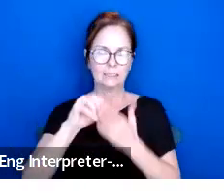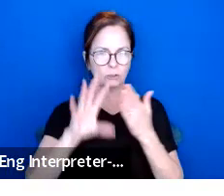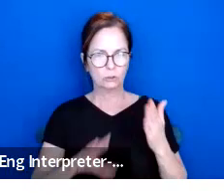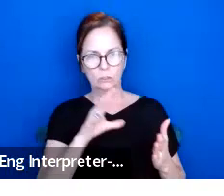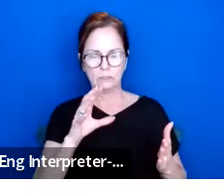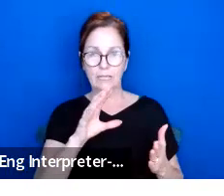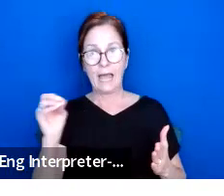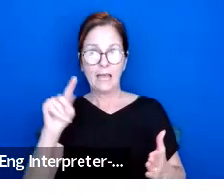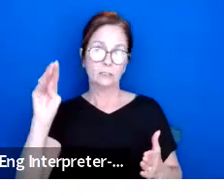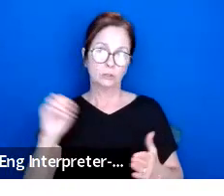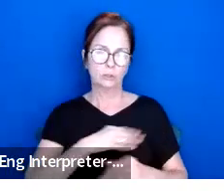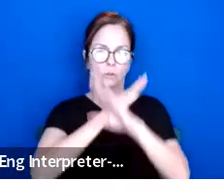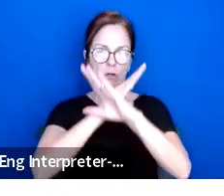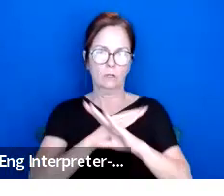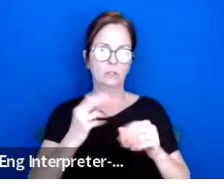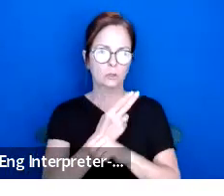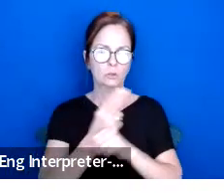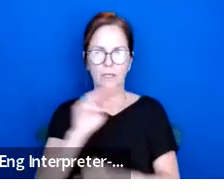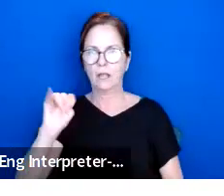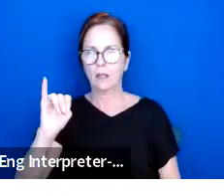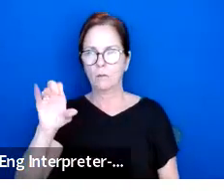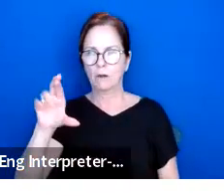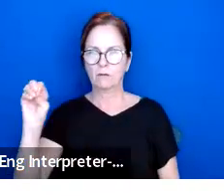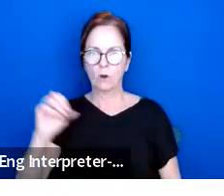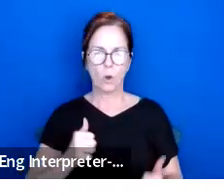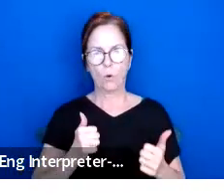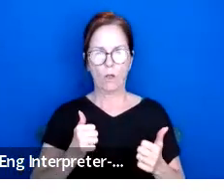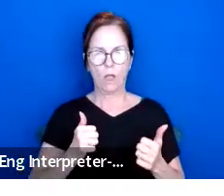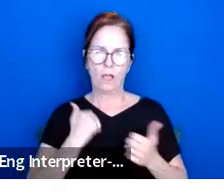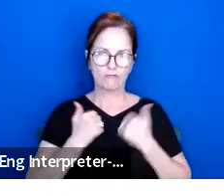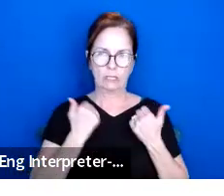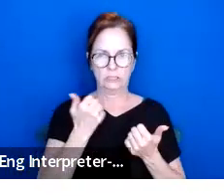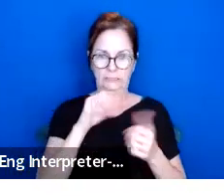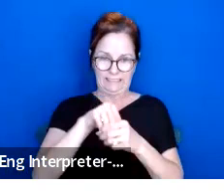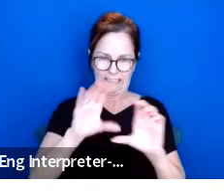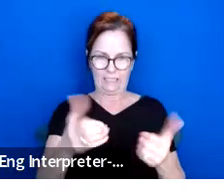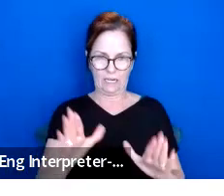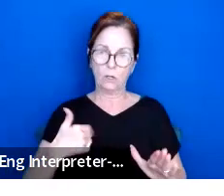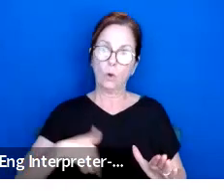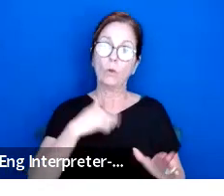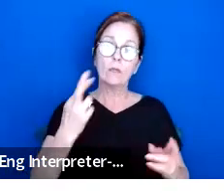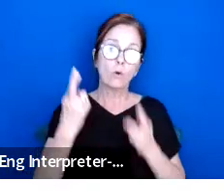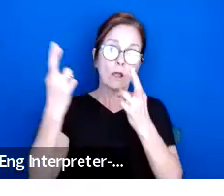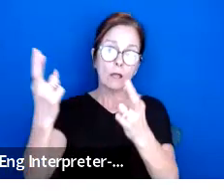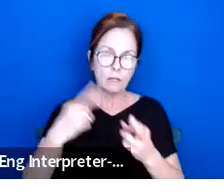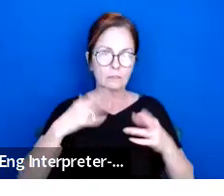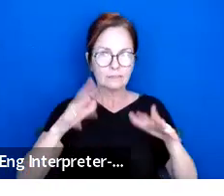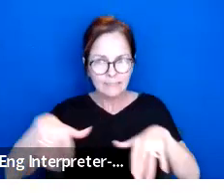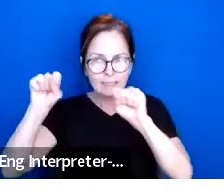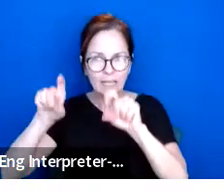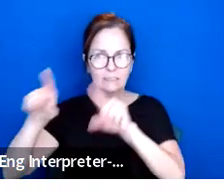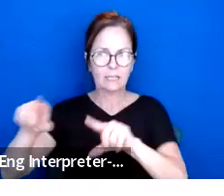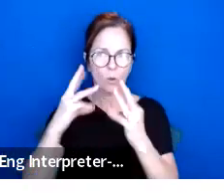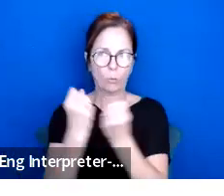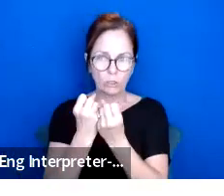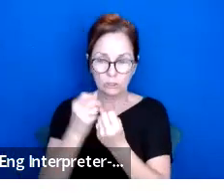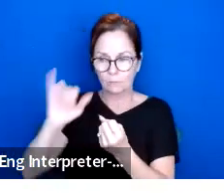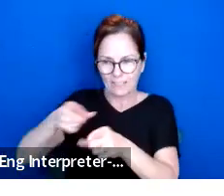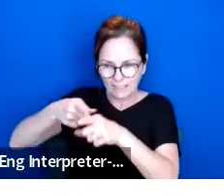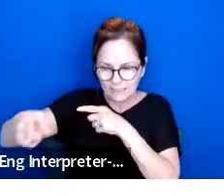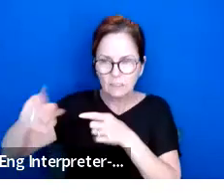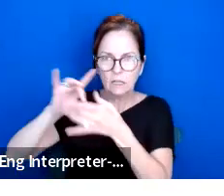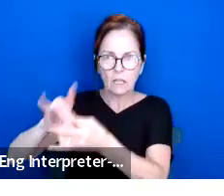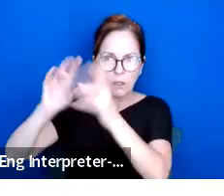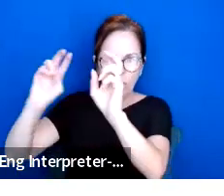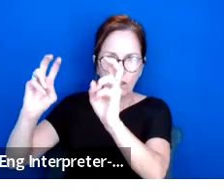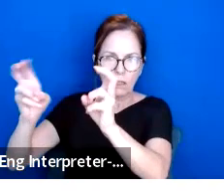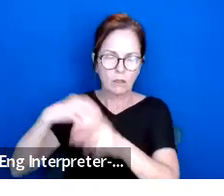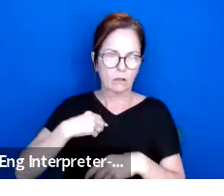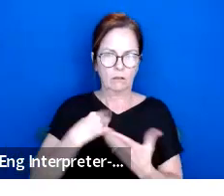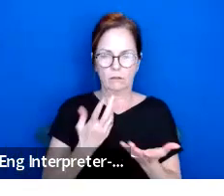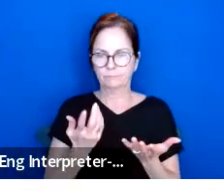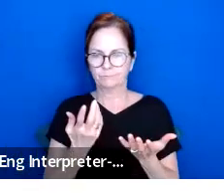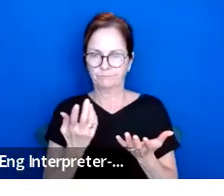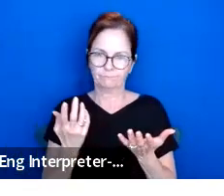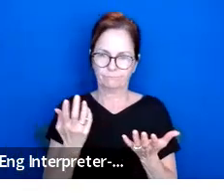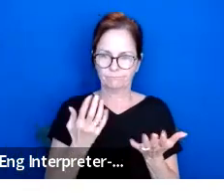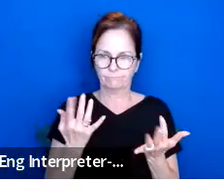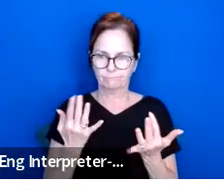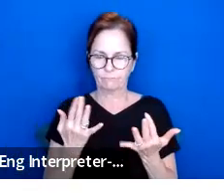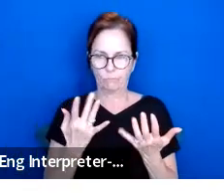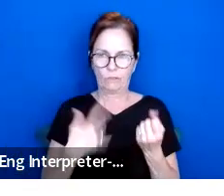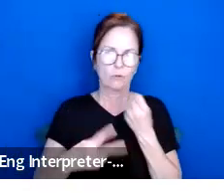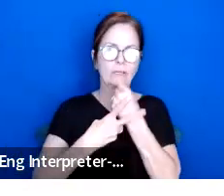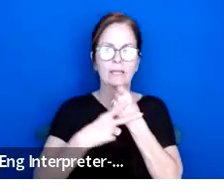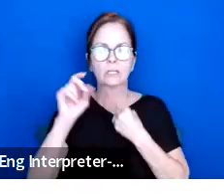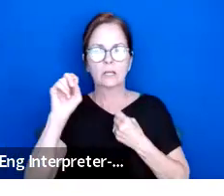We recommend attending workshops related to the retention of our Latinx students.